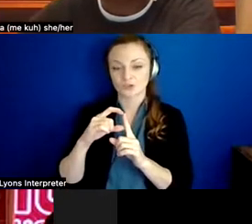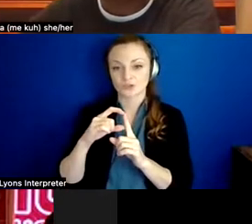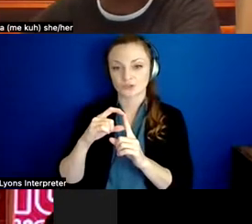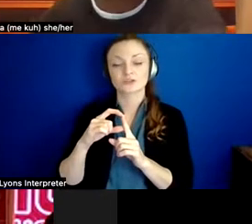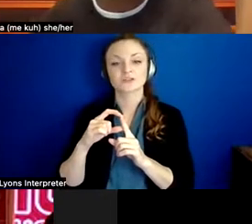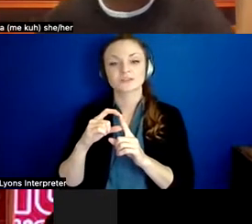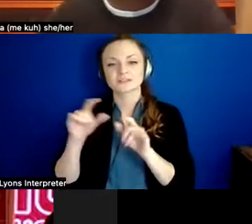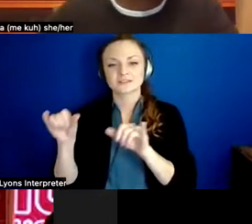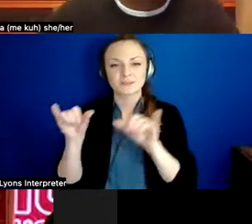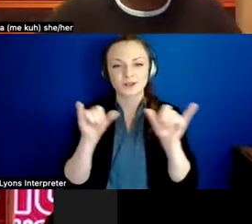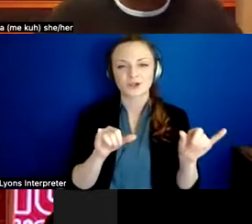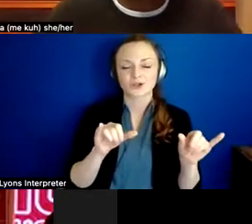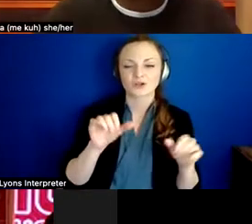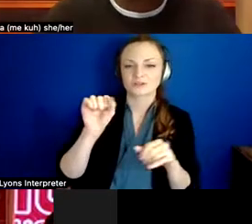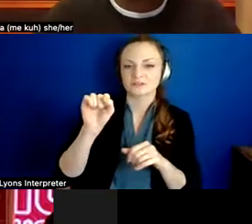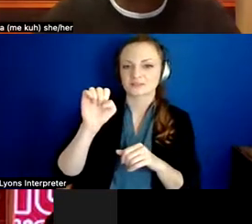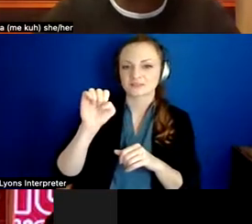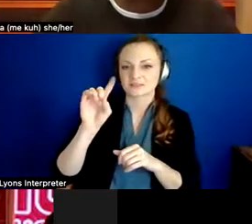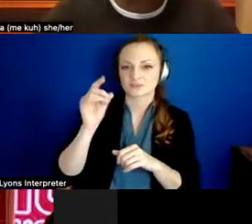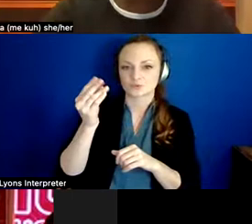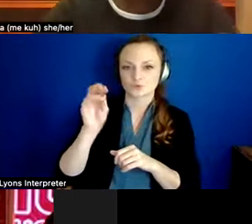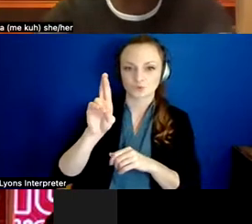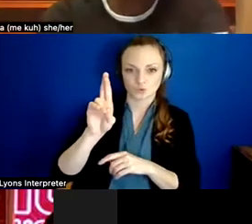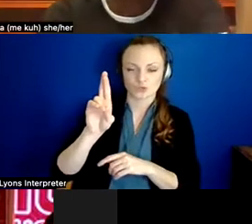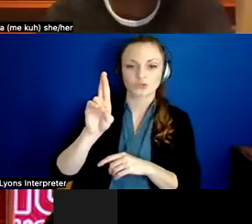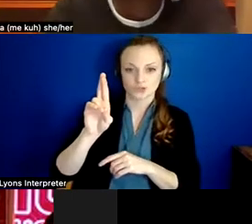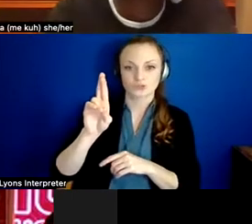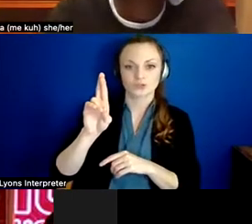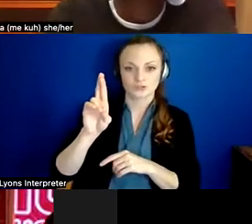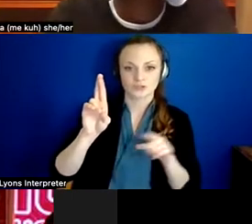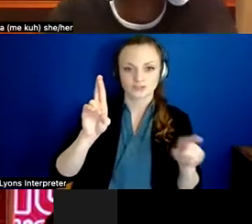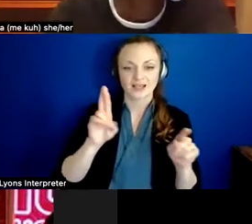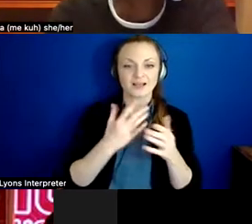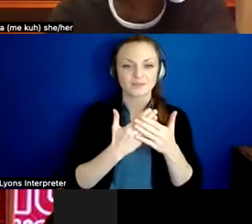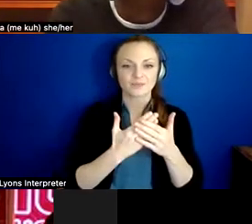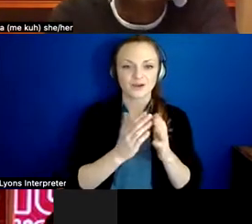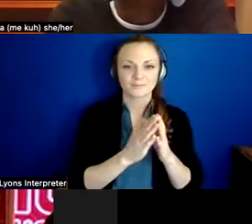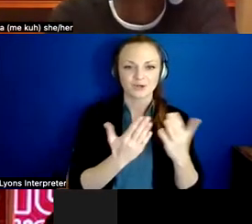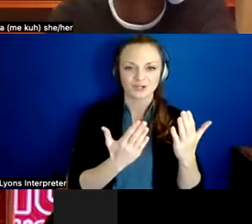door. So satyr and seedor a seedor is a prayer book, a prayer book that you would have in